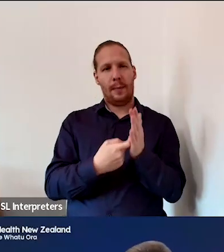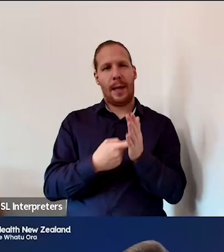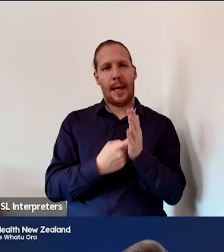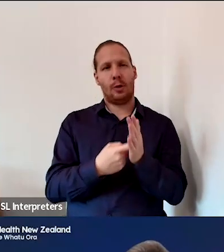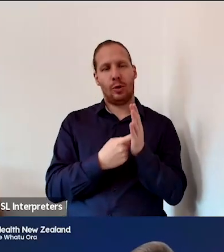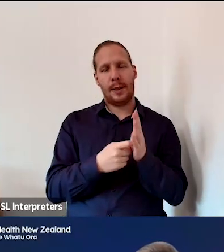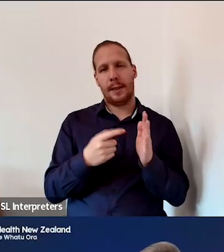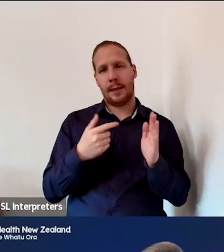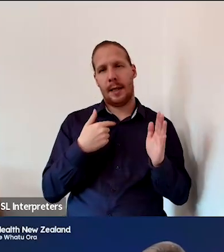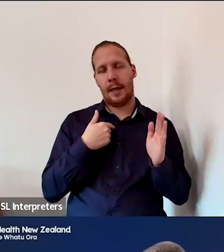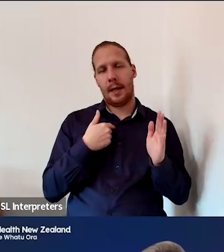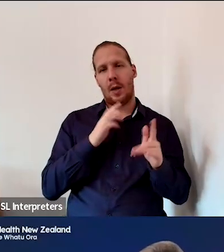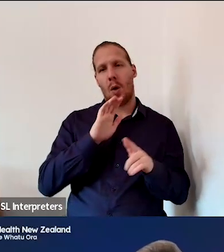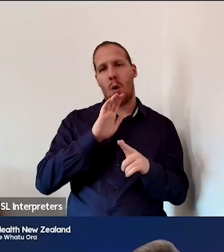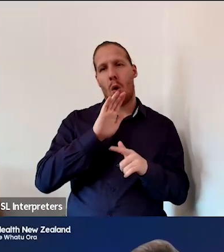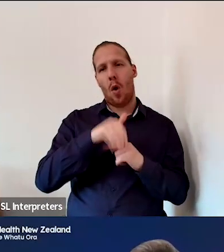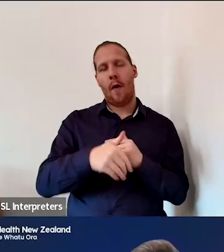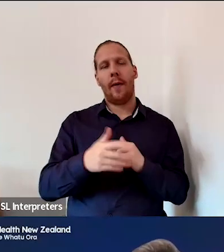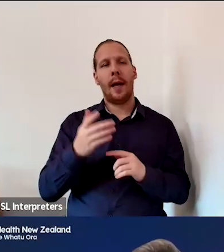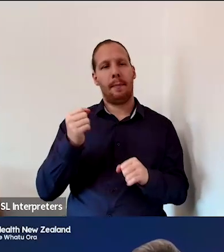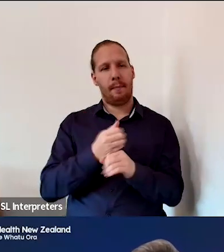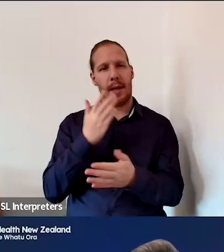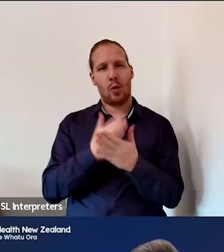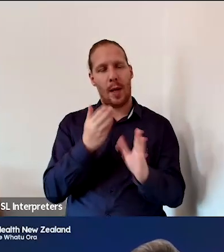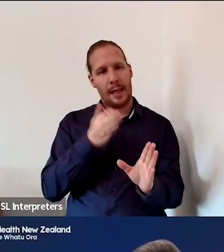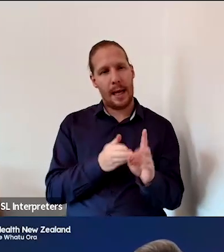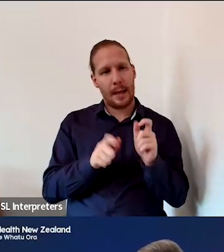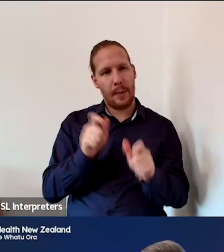ensuring that young people were made visible in policy settings.